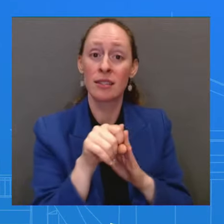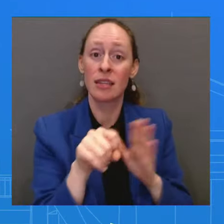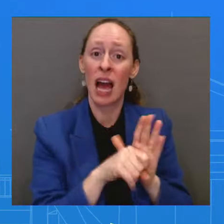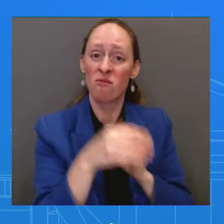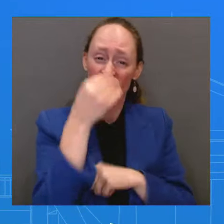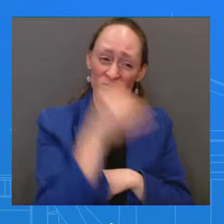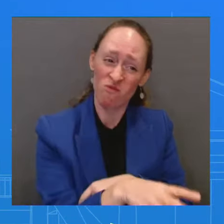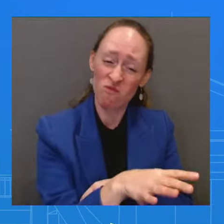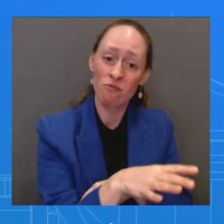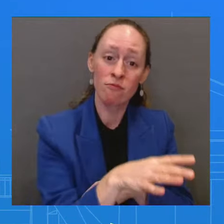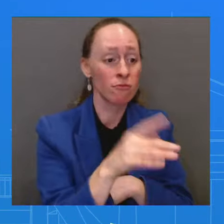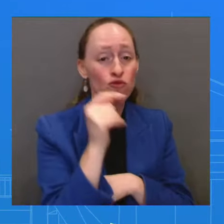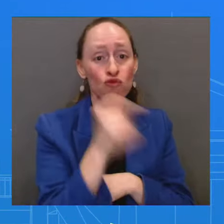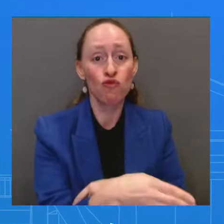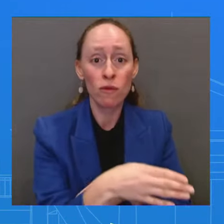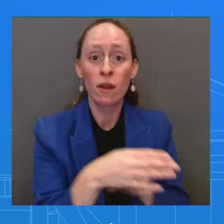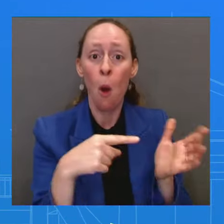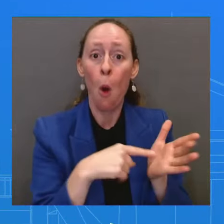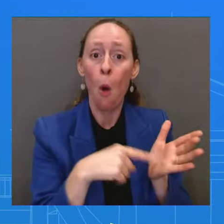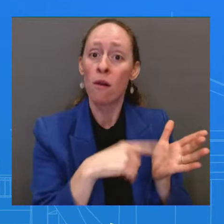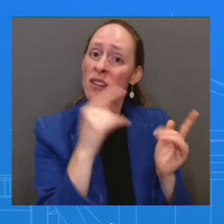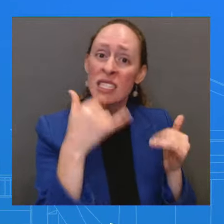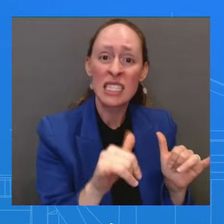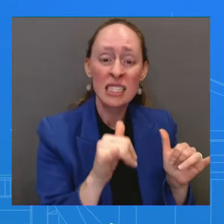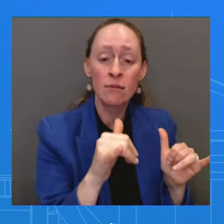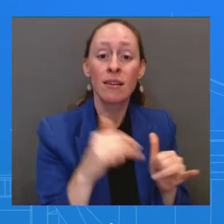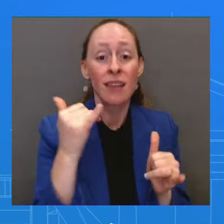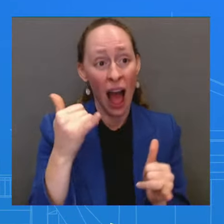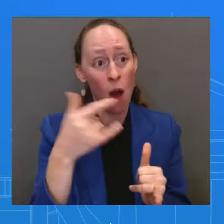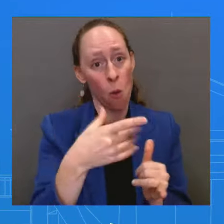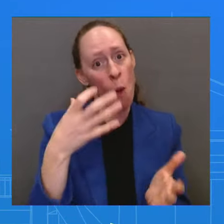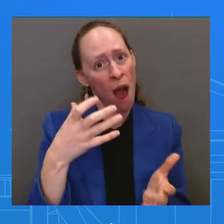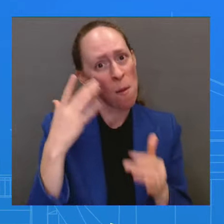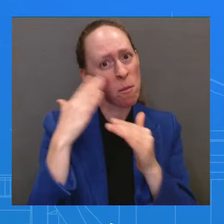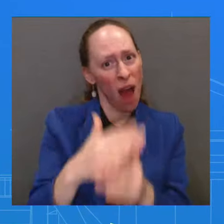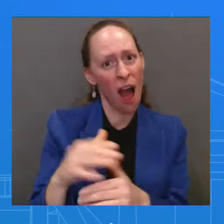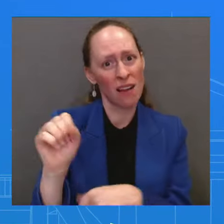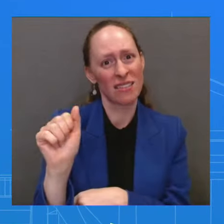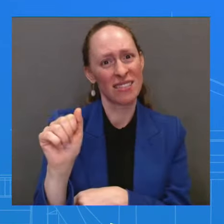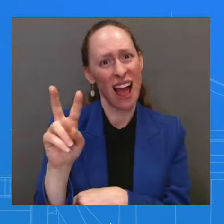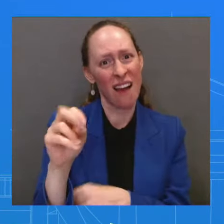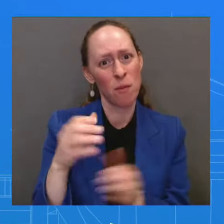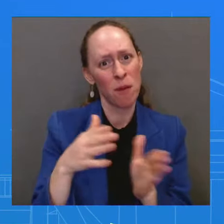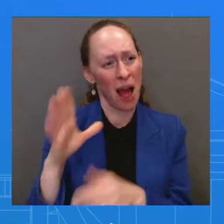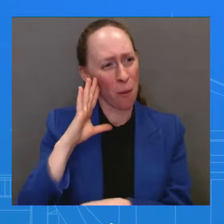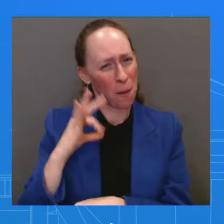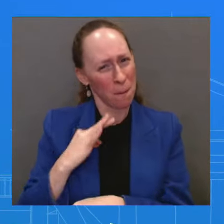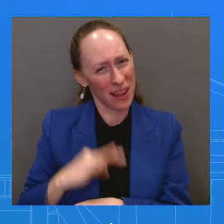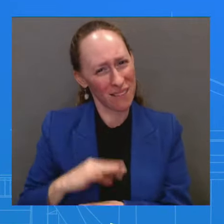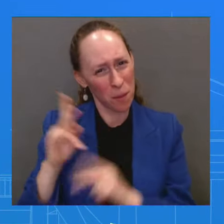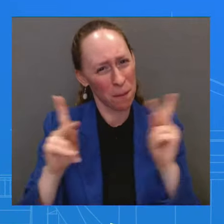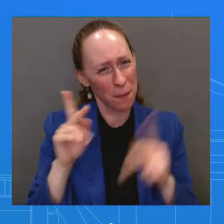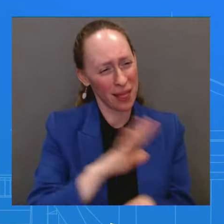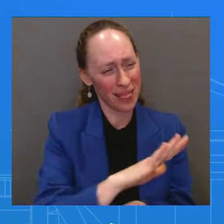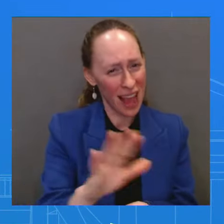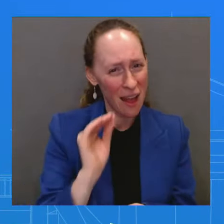on the other hand, just moments ago here at the White House, as I stated, the President announced that an additional a hun- --